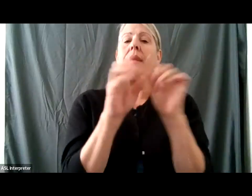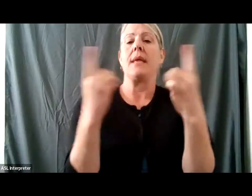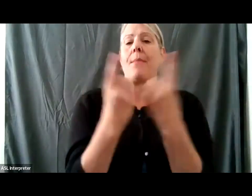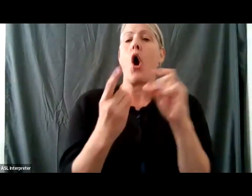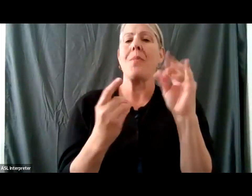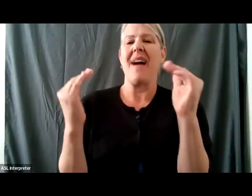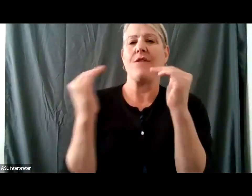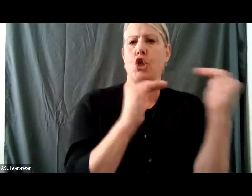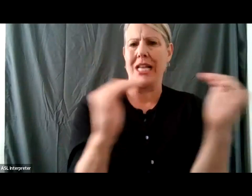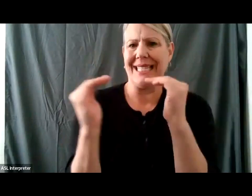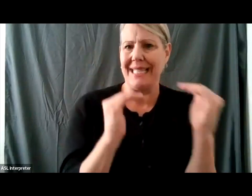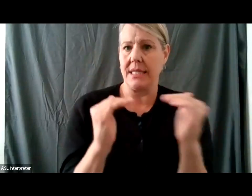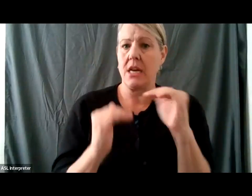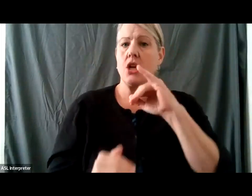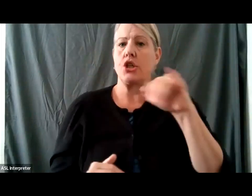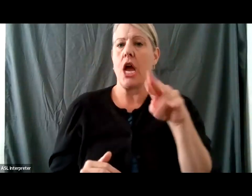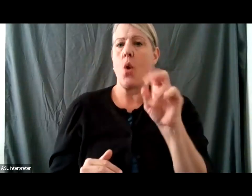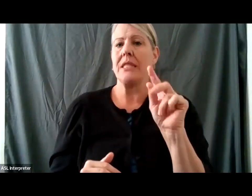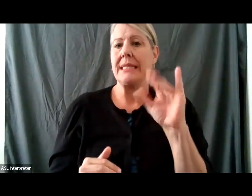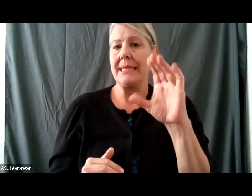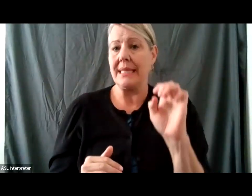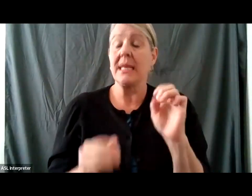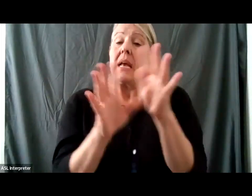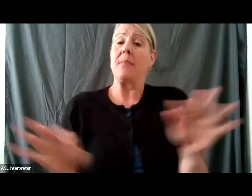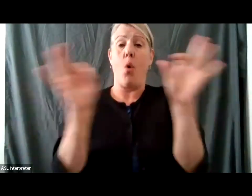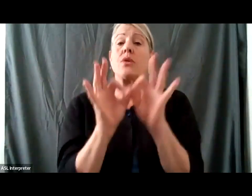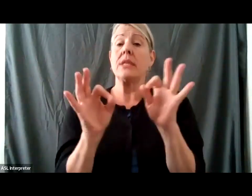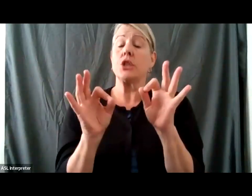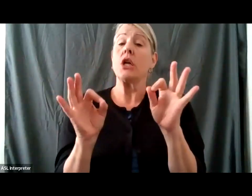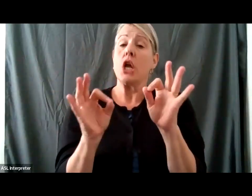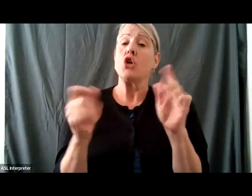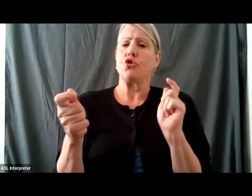And then of course, it's important to update these regulations based on changes in health